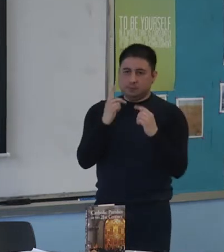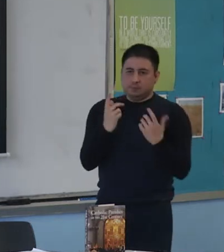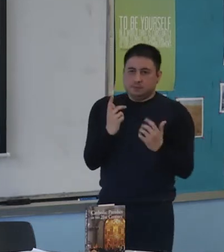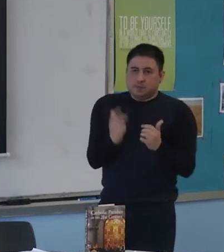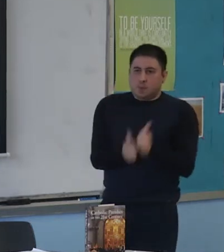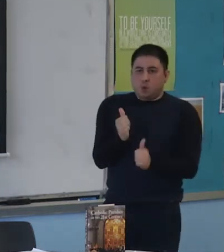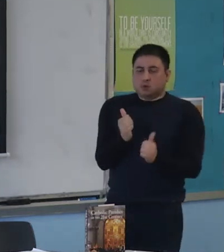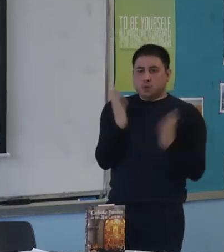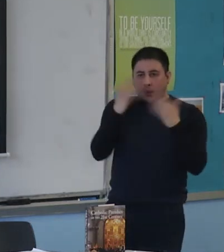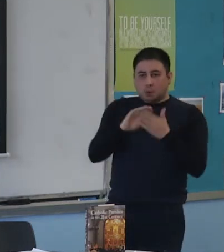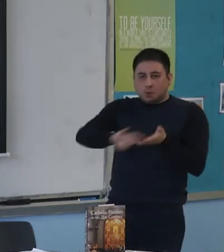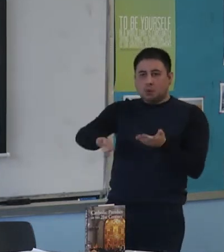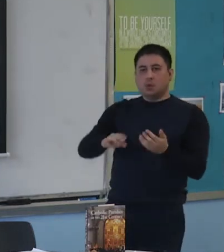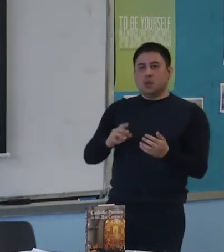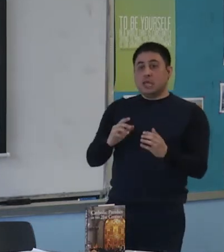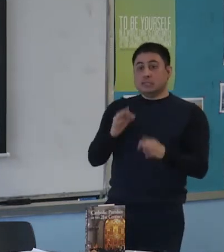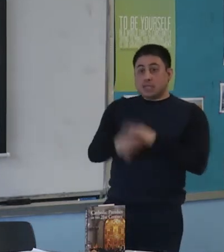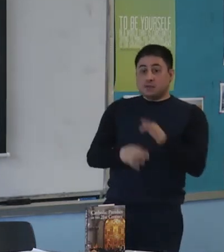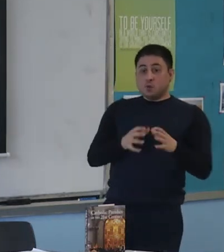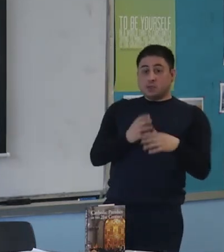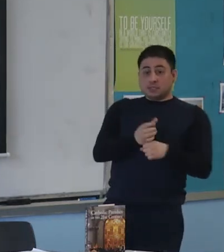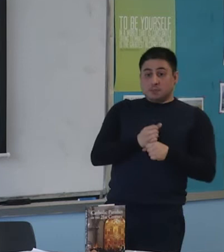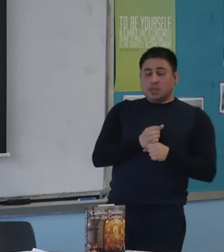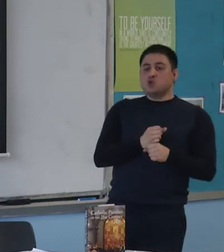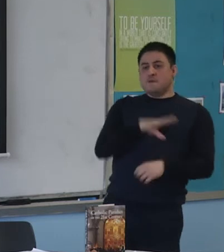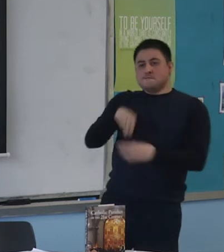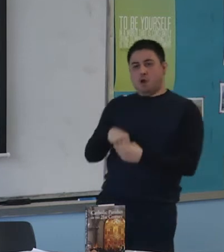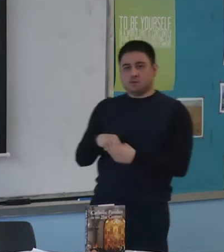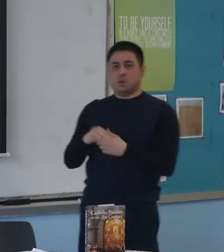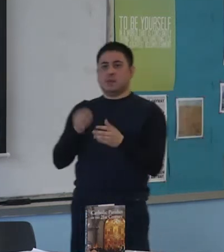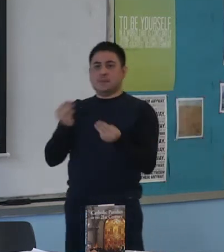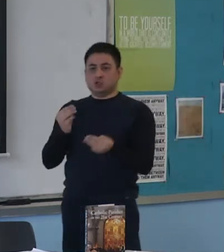being the recipient of services you were also a minister of the gospel.